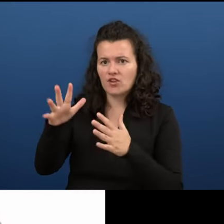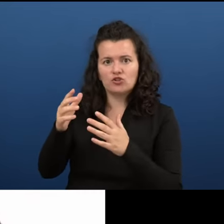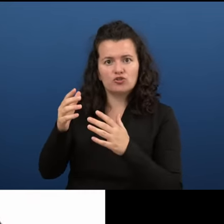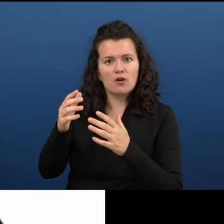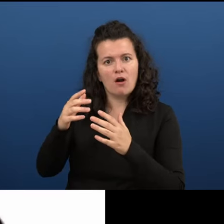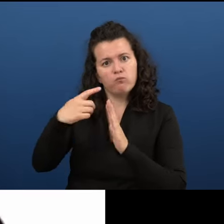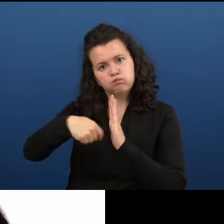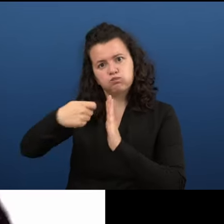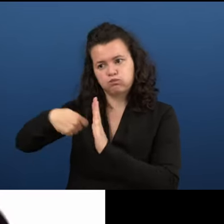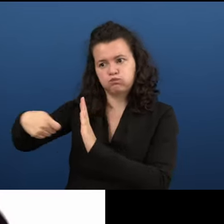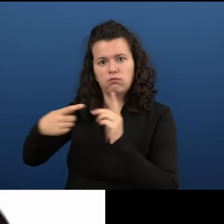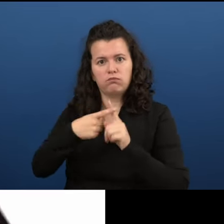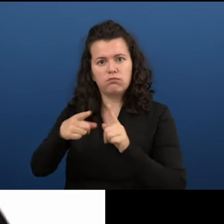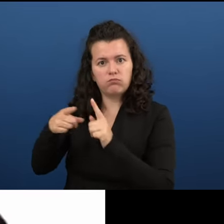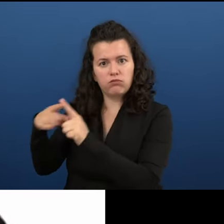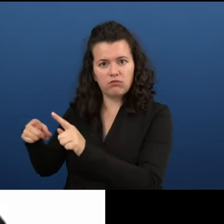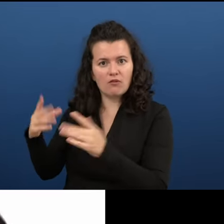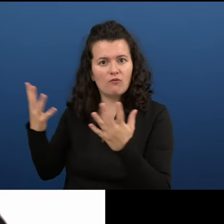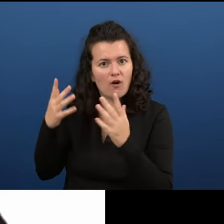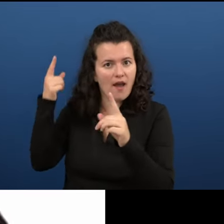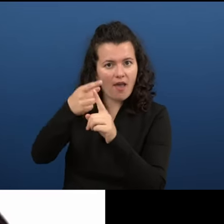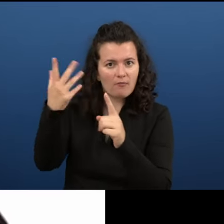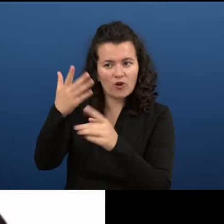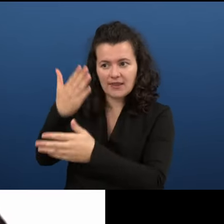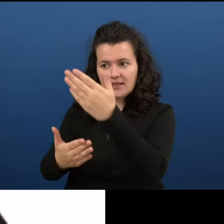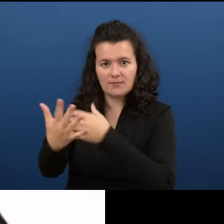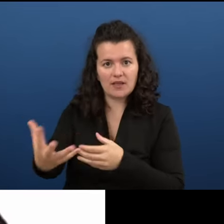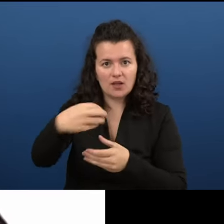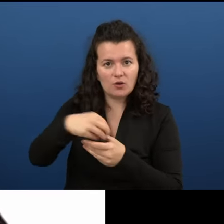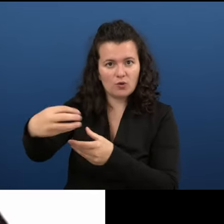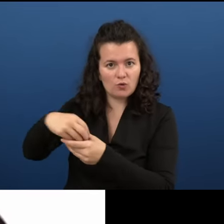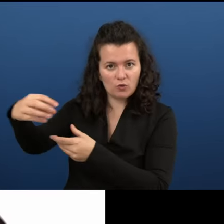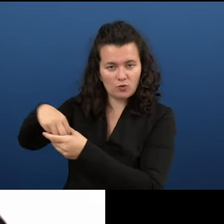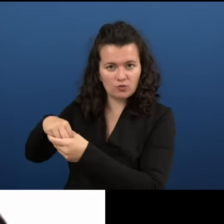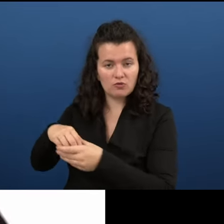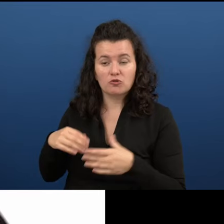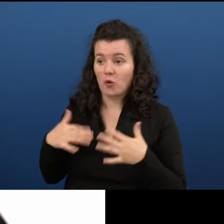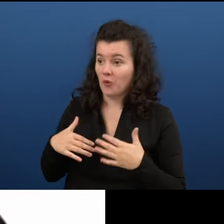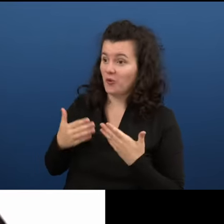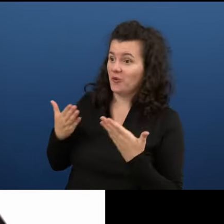15:16:44 Reserve and presume in your equipment, the decimal situation, the only chap matter